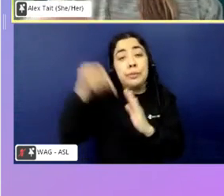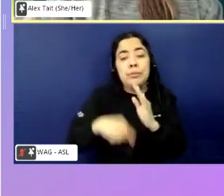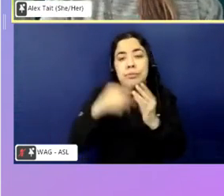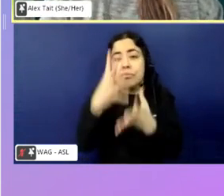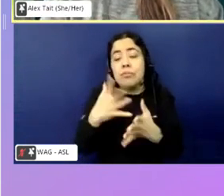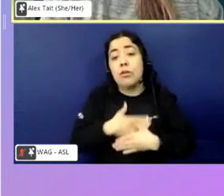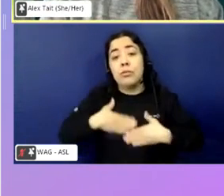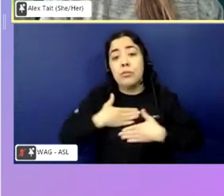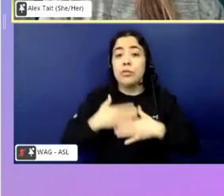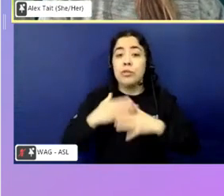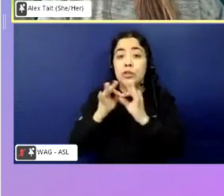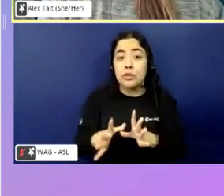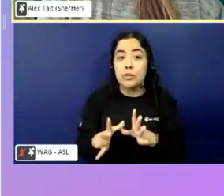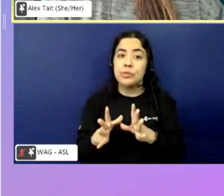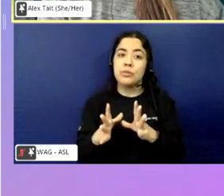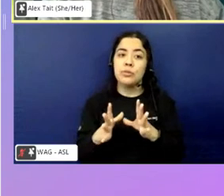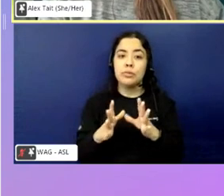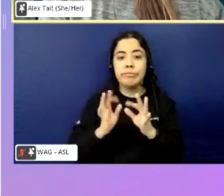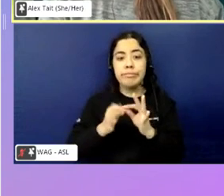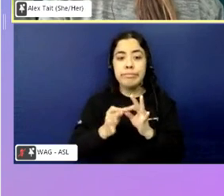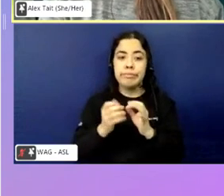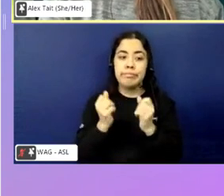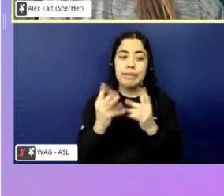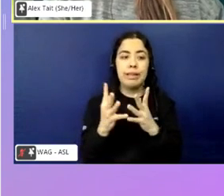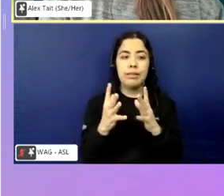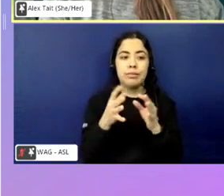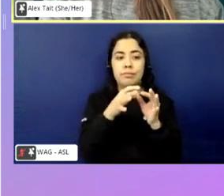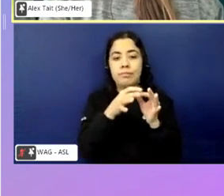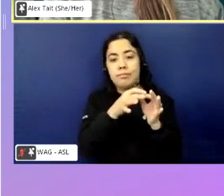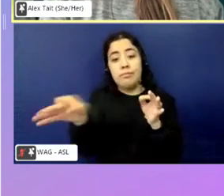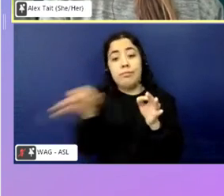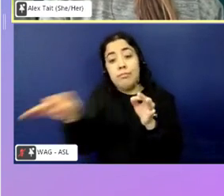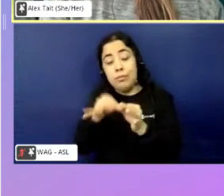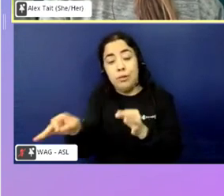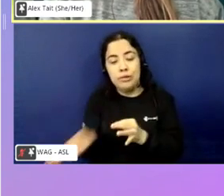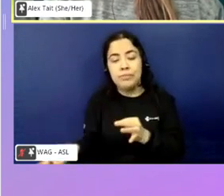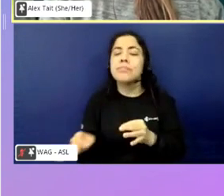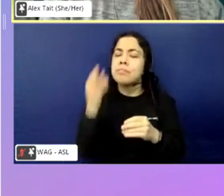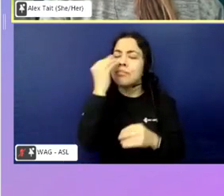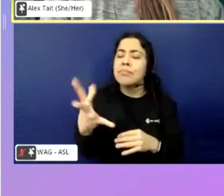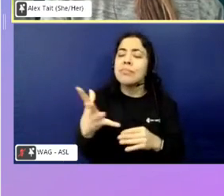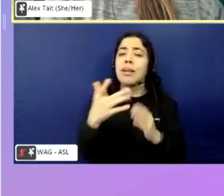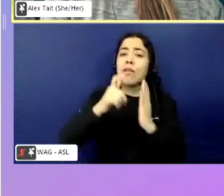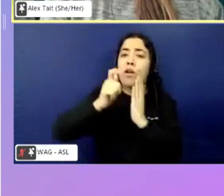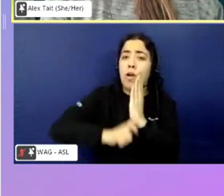things down here it is a lot of information. I appreciate the interpreters going through what is a lot of